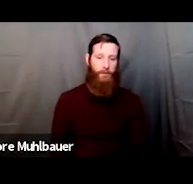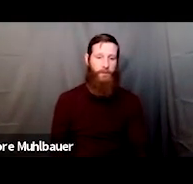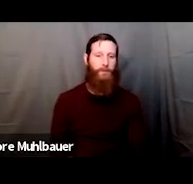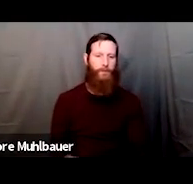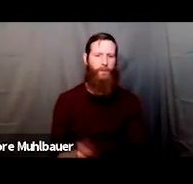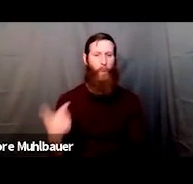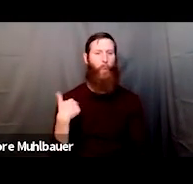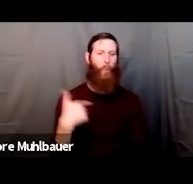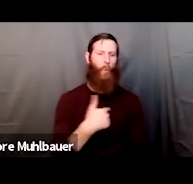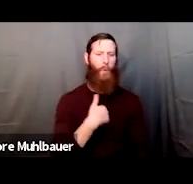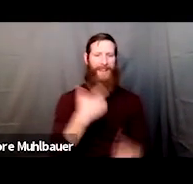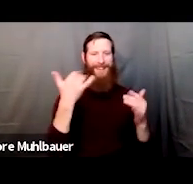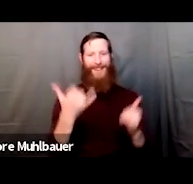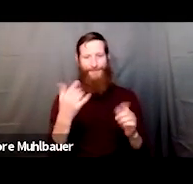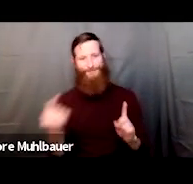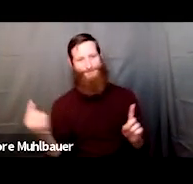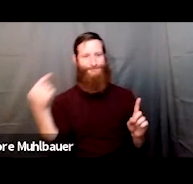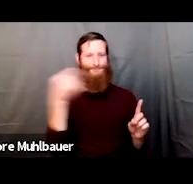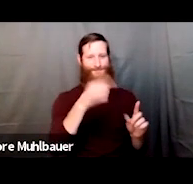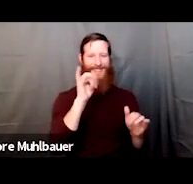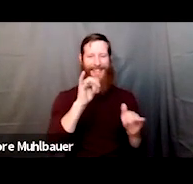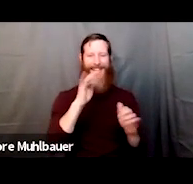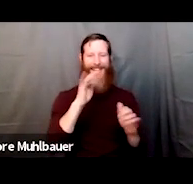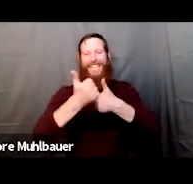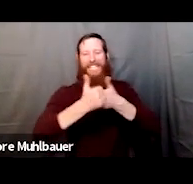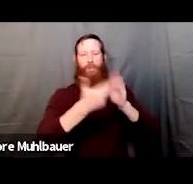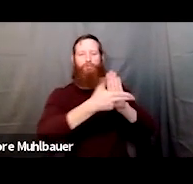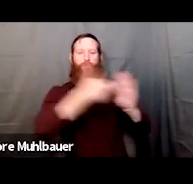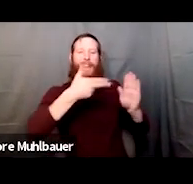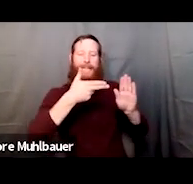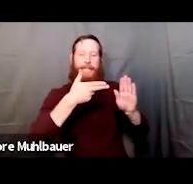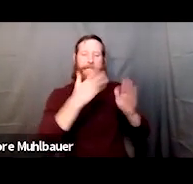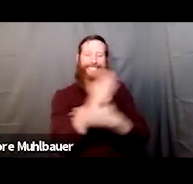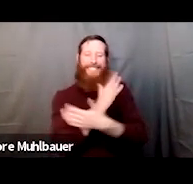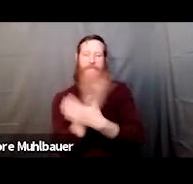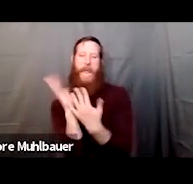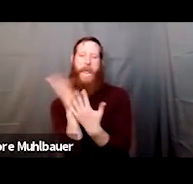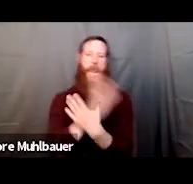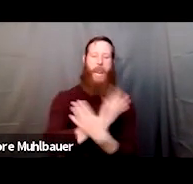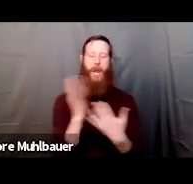So we are going to back to our trusty avalanche danger scale to talk about how we connect the avalanche forecast